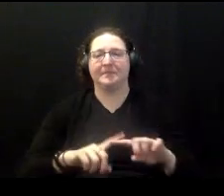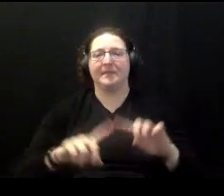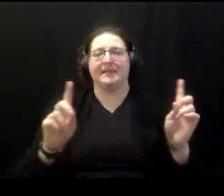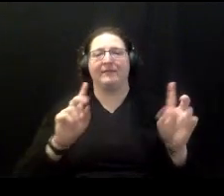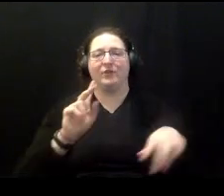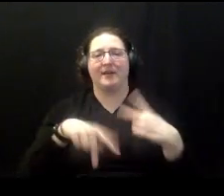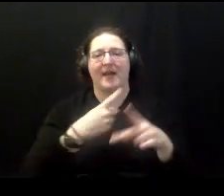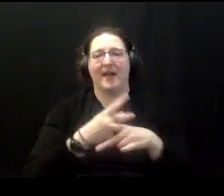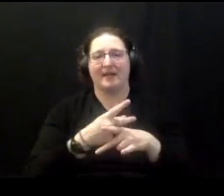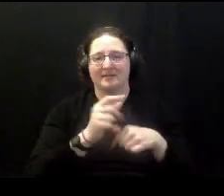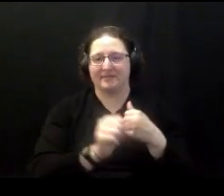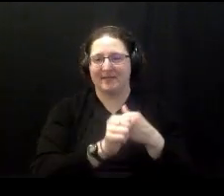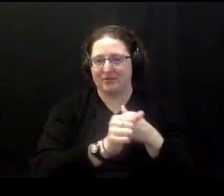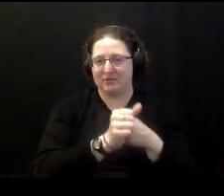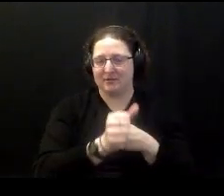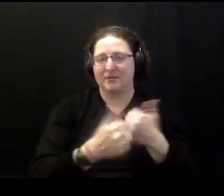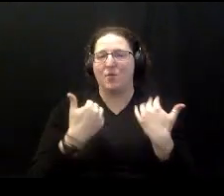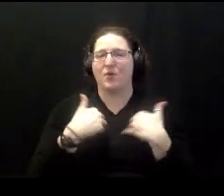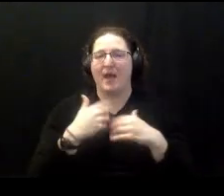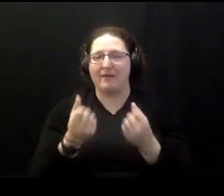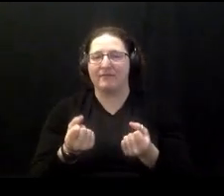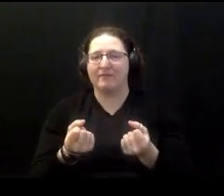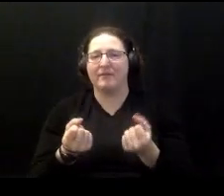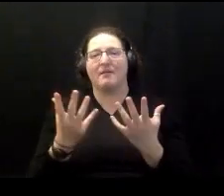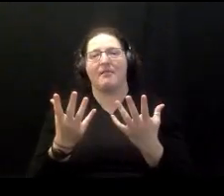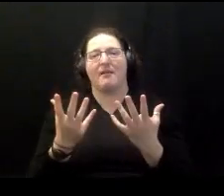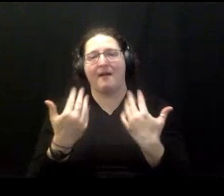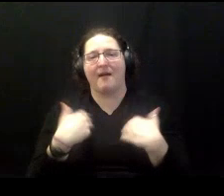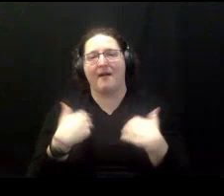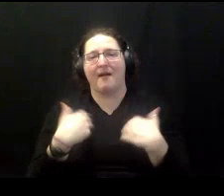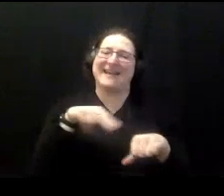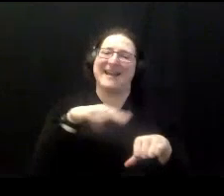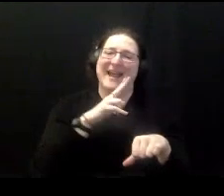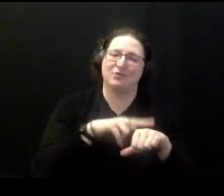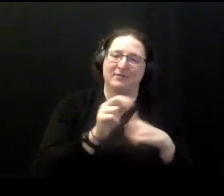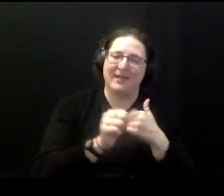We have a number that fall within the bucket of natural hazards--those are your traditional